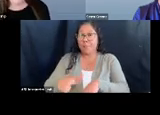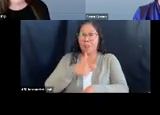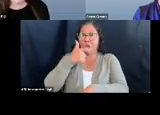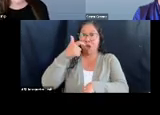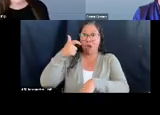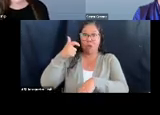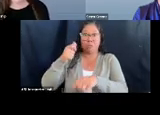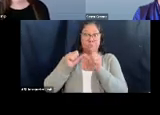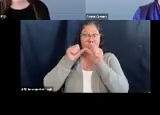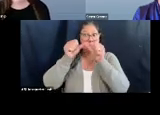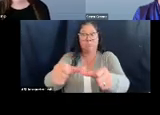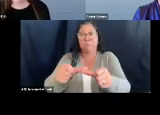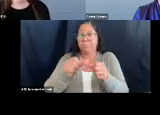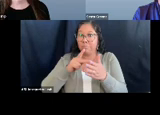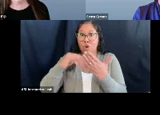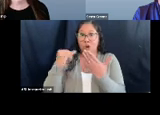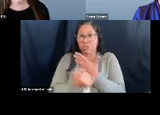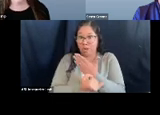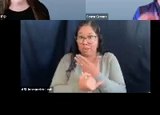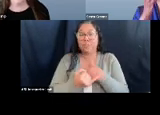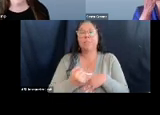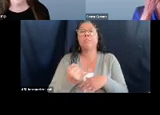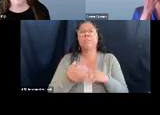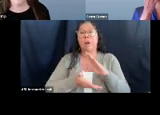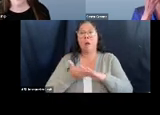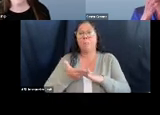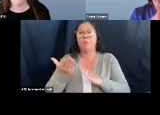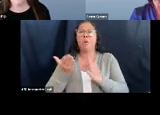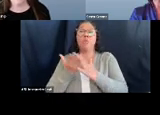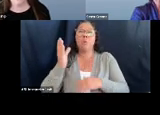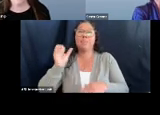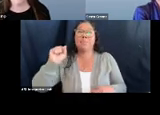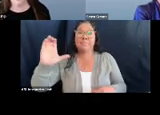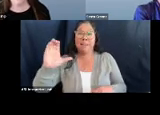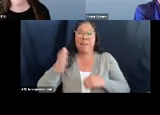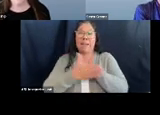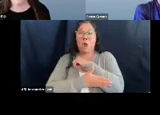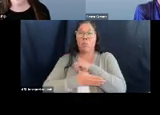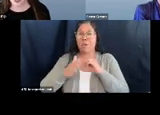assistance project and it's operated through the Sacramento County Office of Education and funded